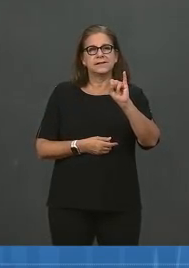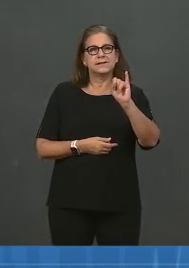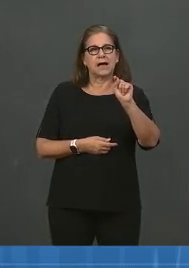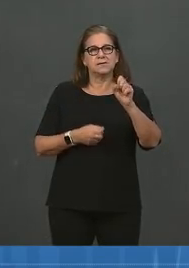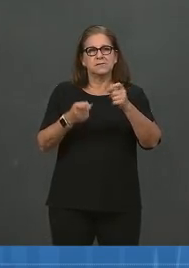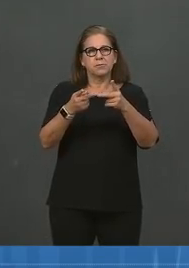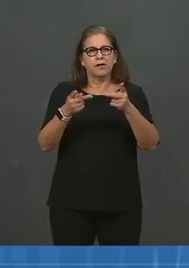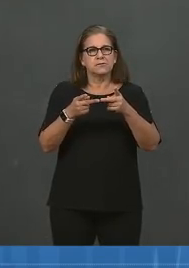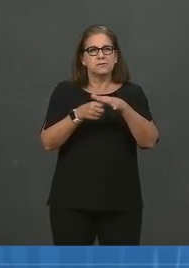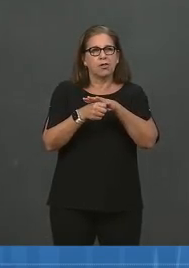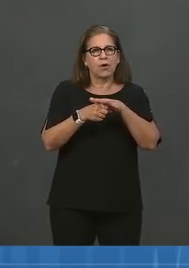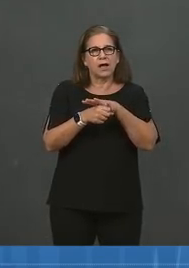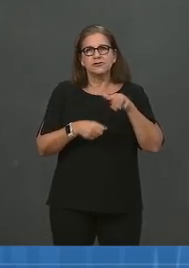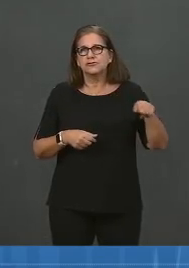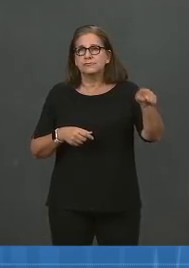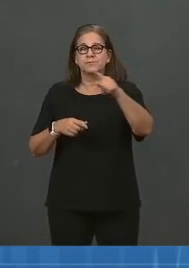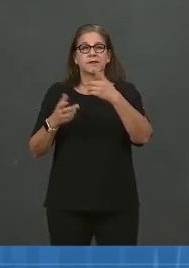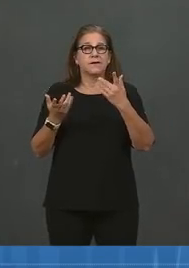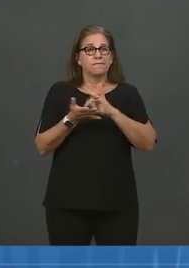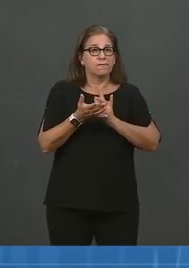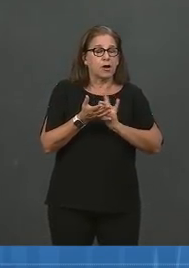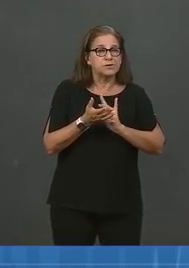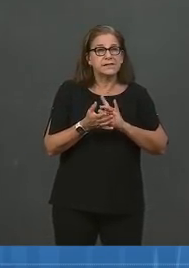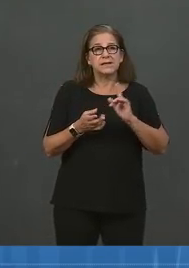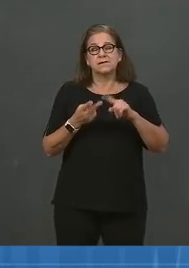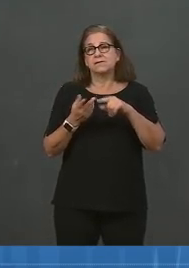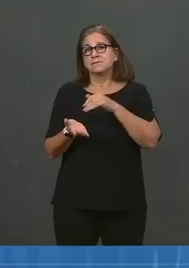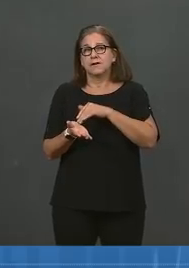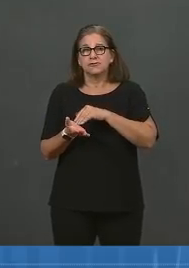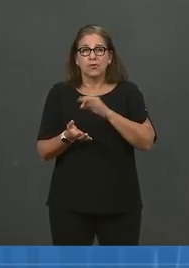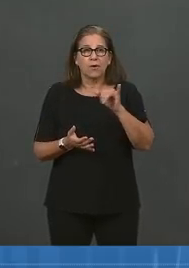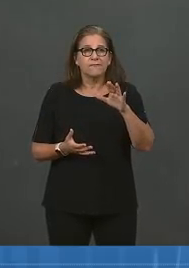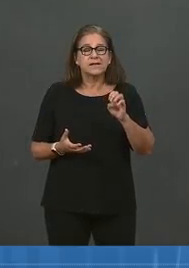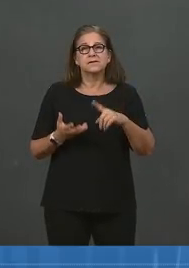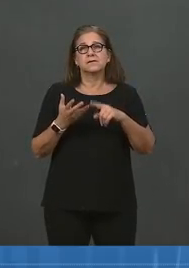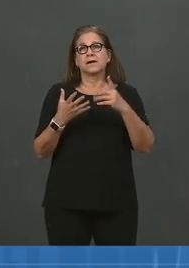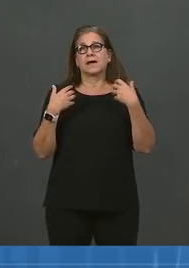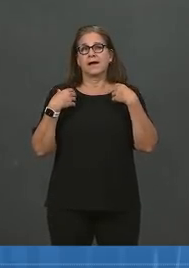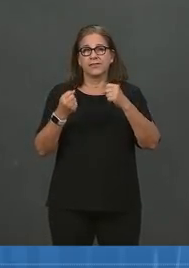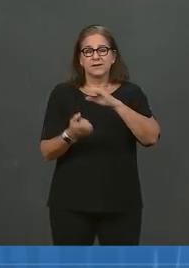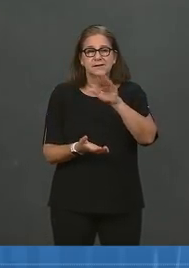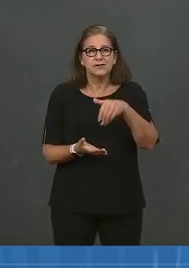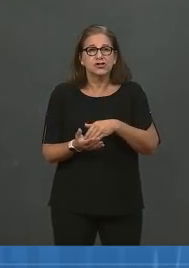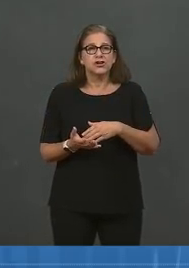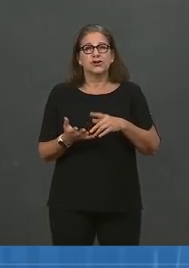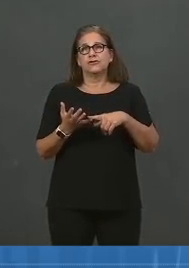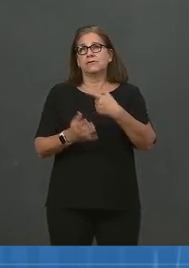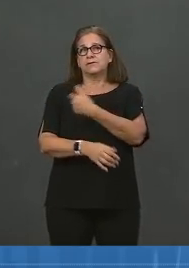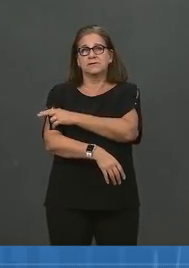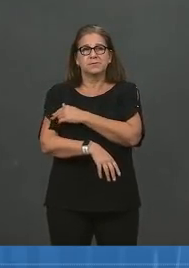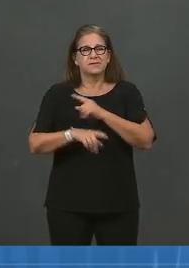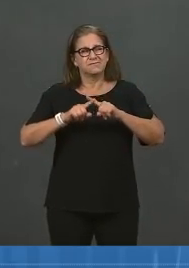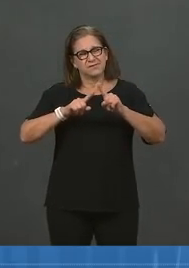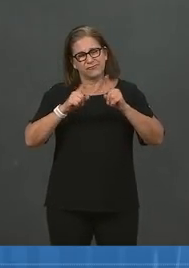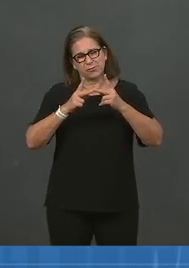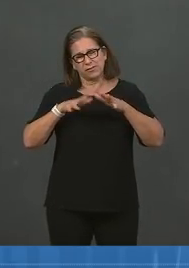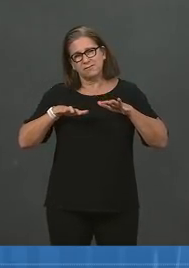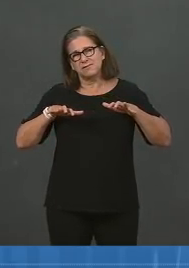community health centers, rural health clinics, and community-based vaccination sites. 90 percent of Americans